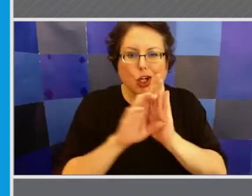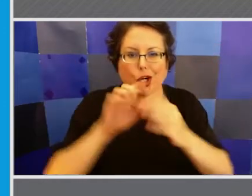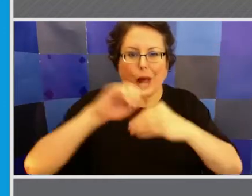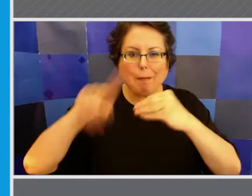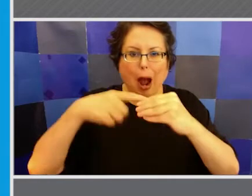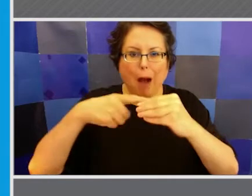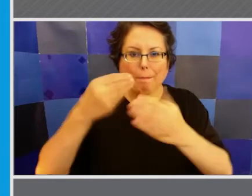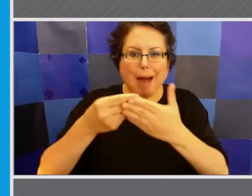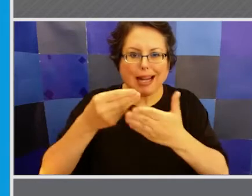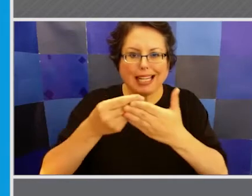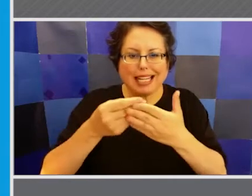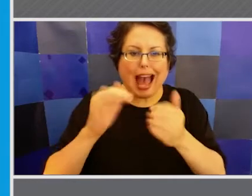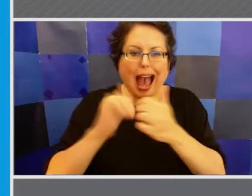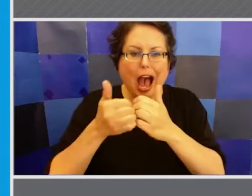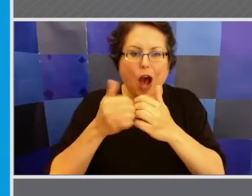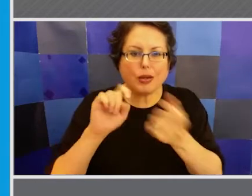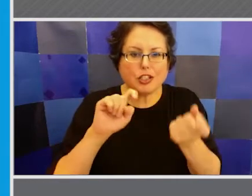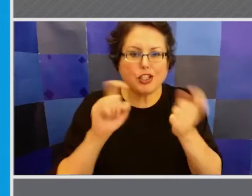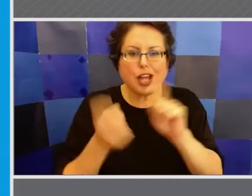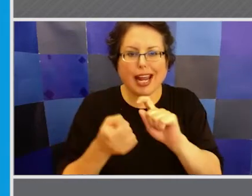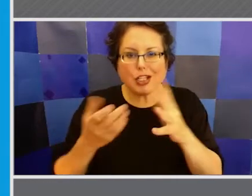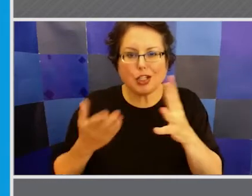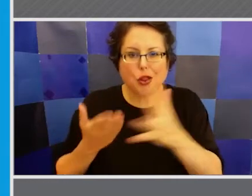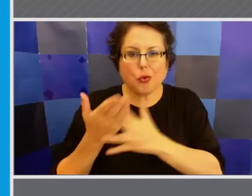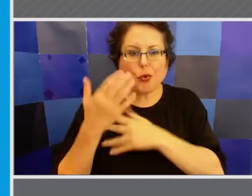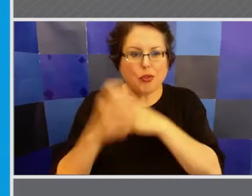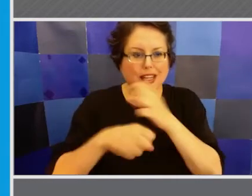years, you can see a arrow heading down words.